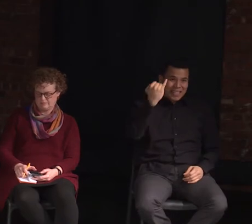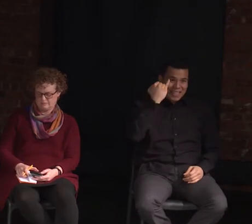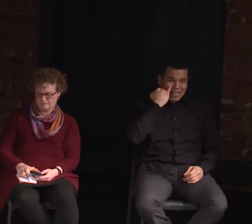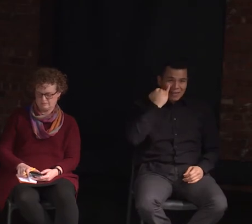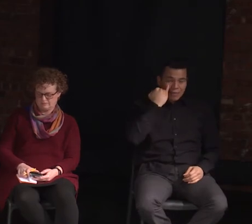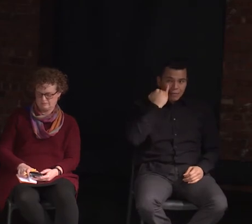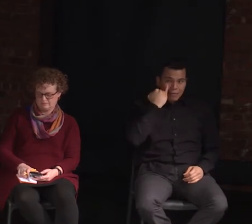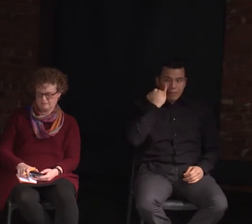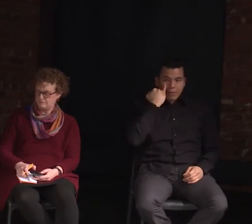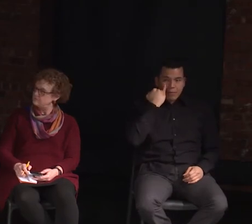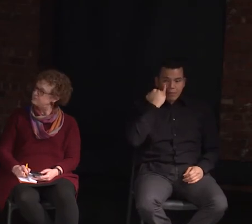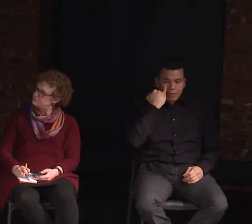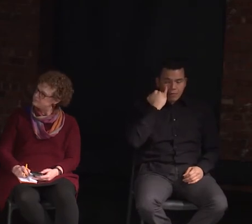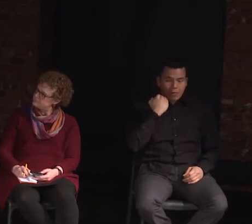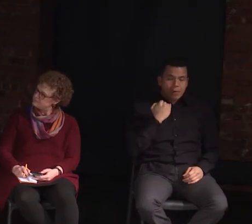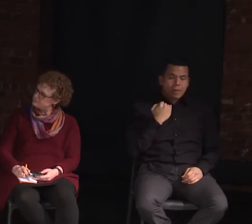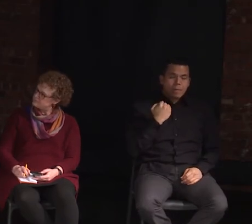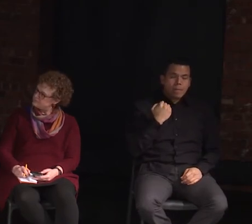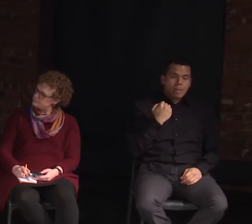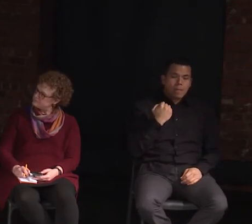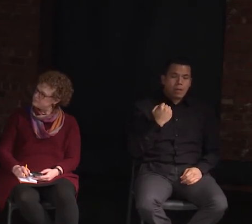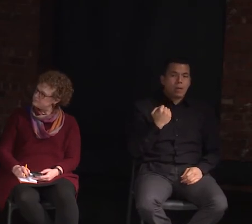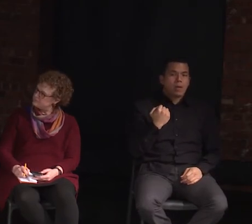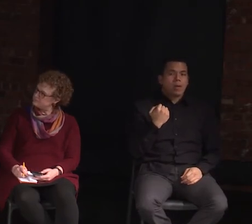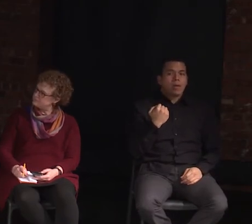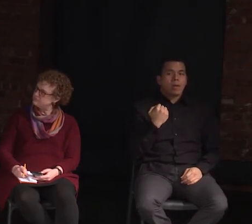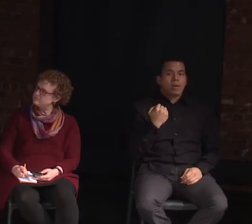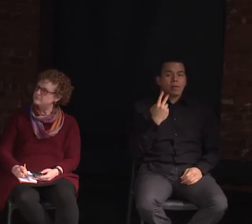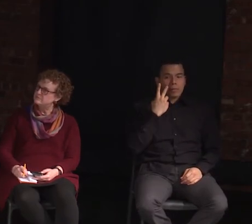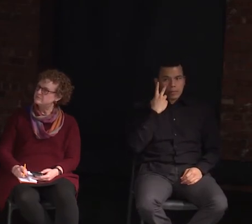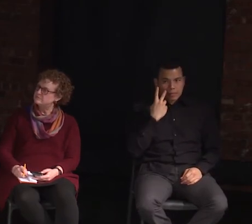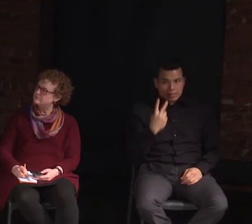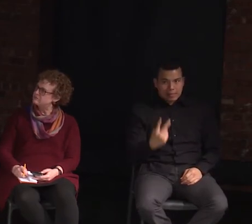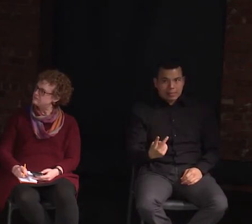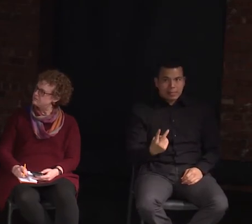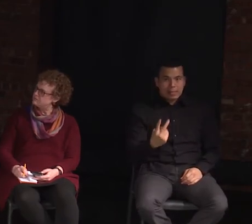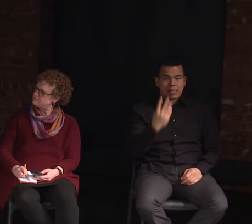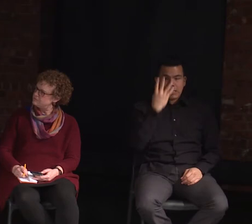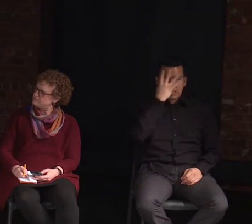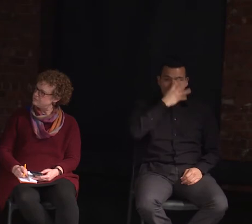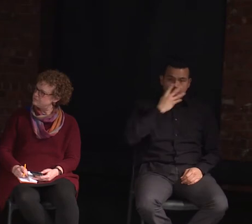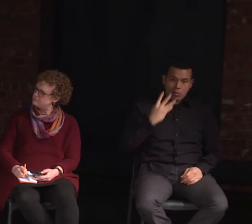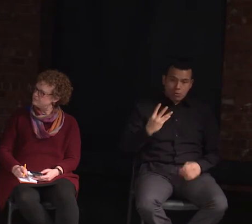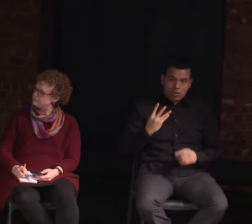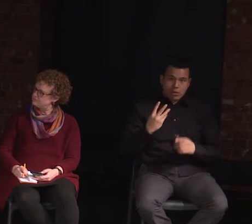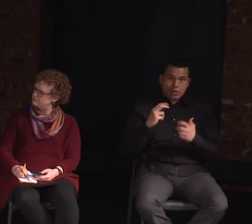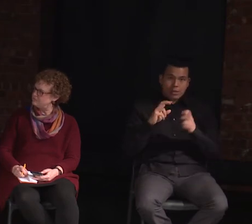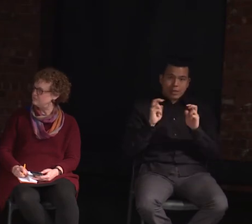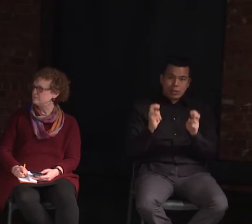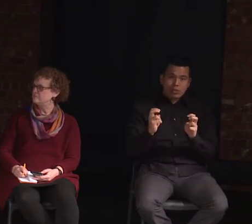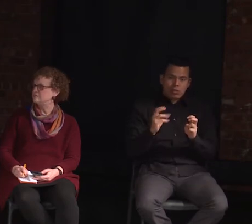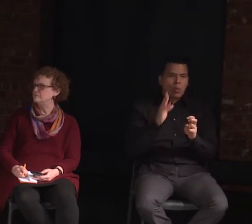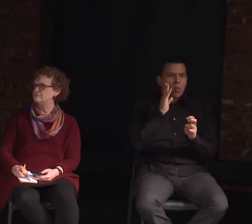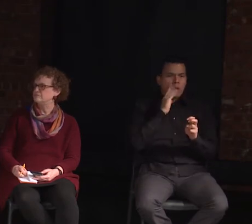required to do so, local police will not essentially act as immigration officers in coordinating with ICE.